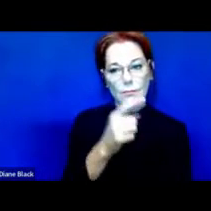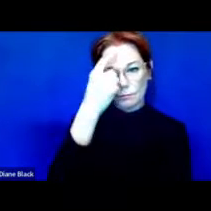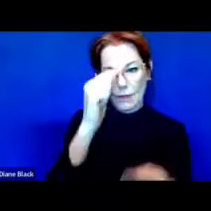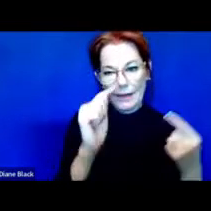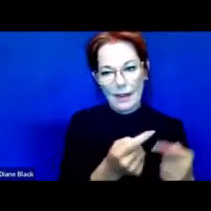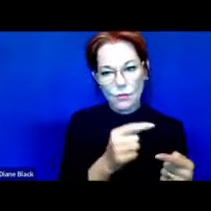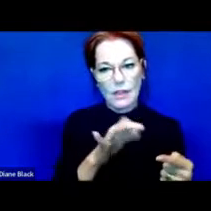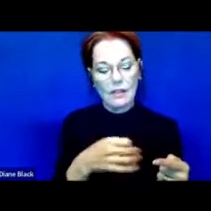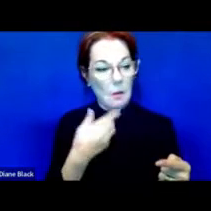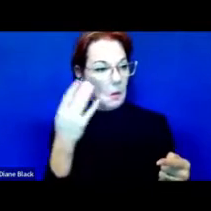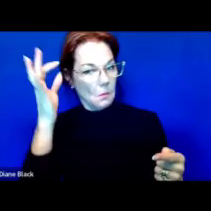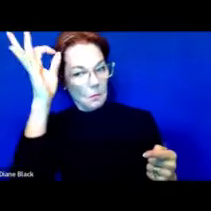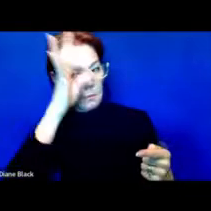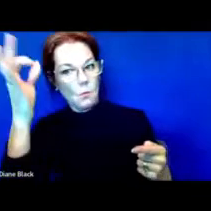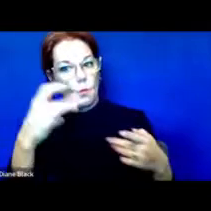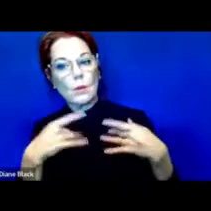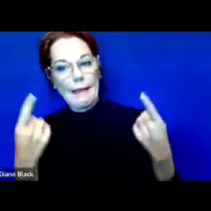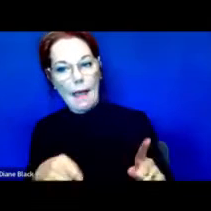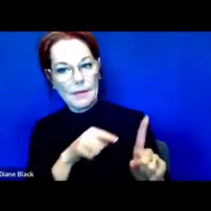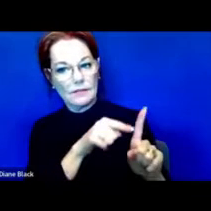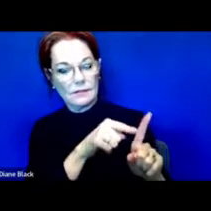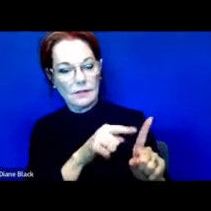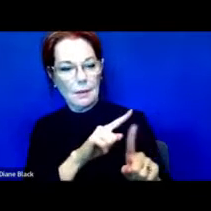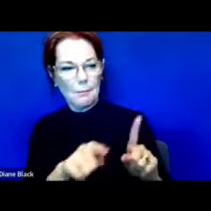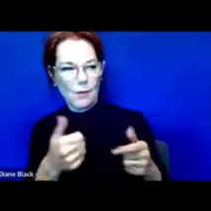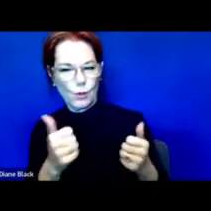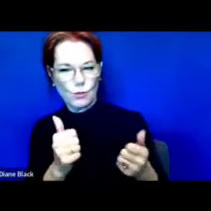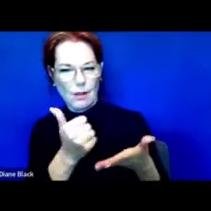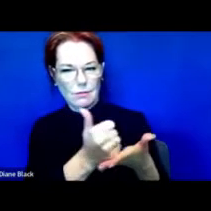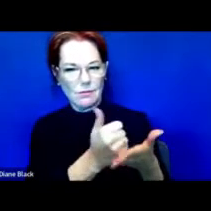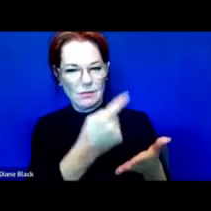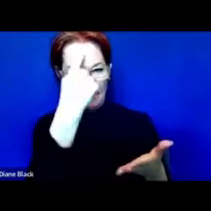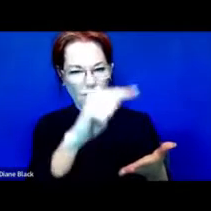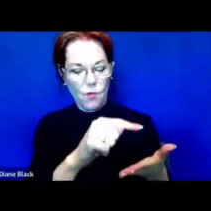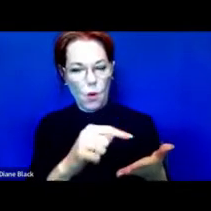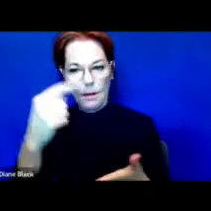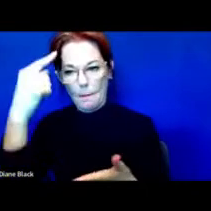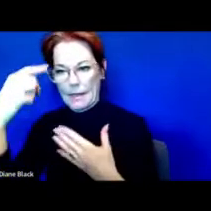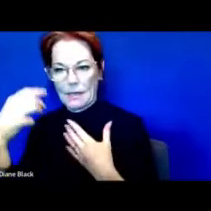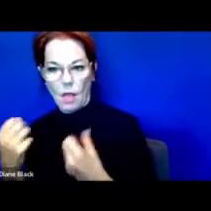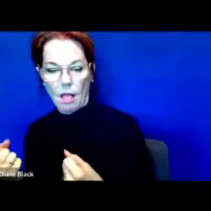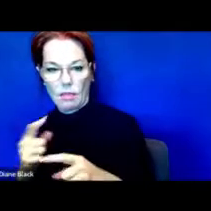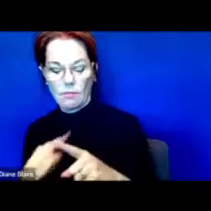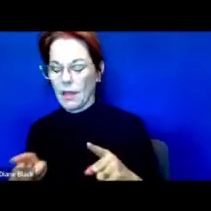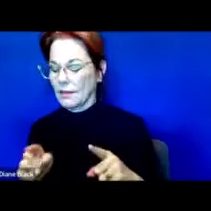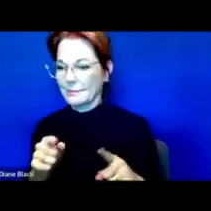to treat them for, you know, serious mental illness or, or some other medical concern, then